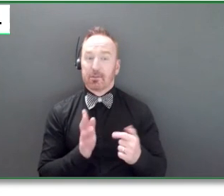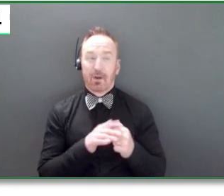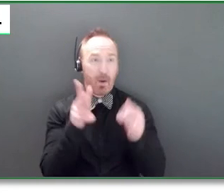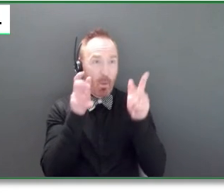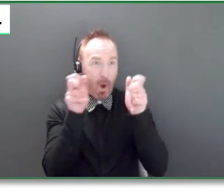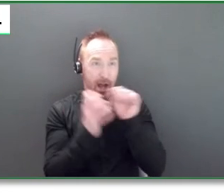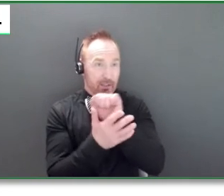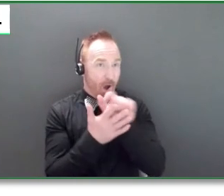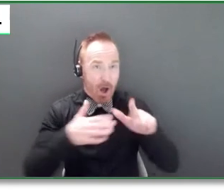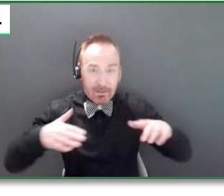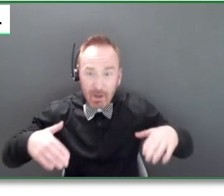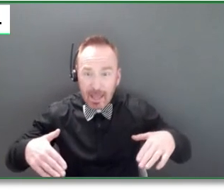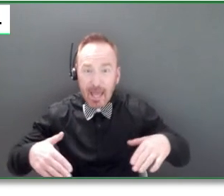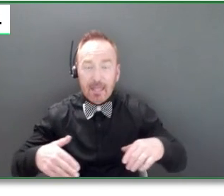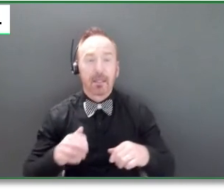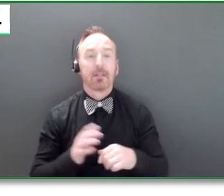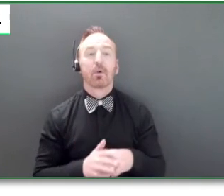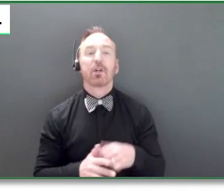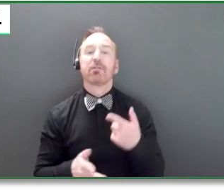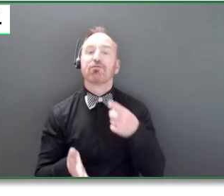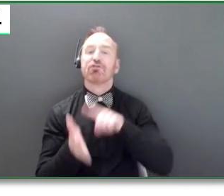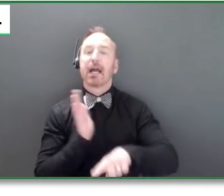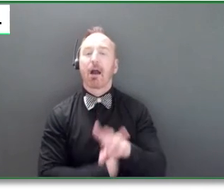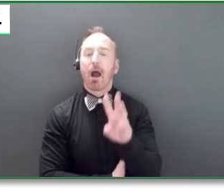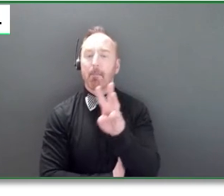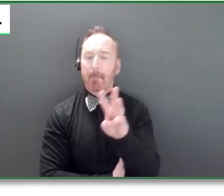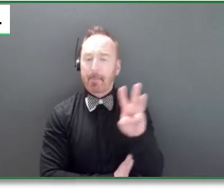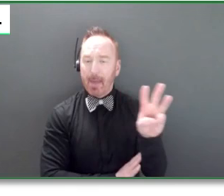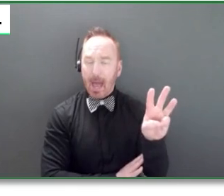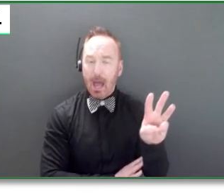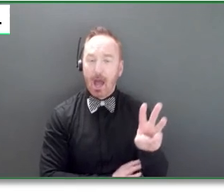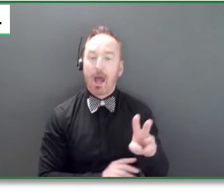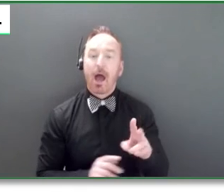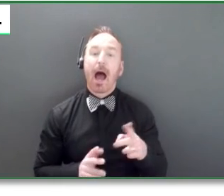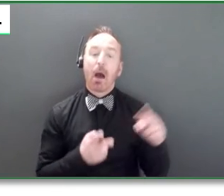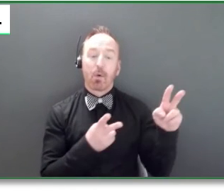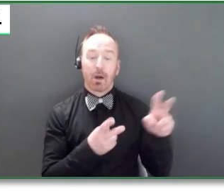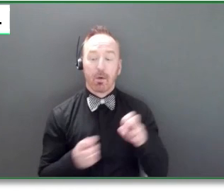We will be adding the recordings to the website and the YouTube channel as